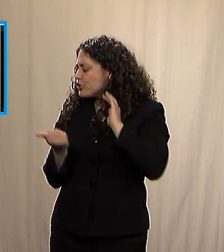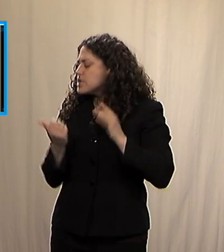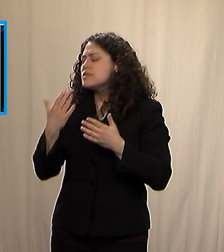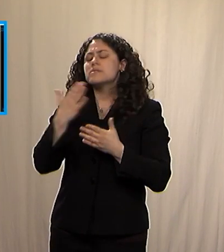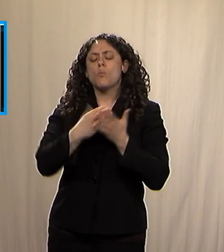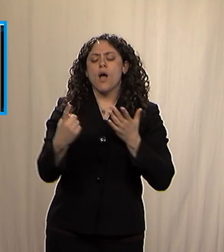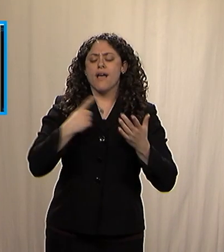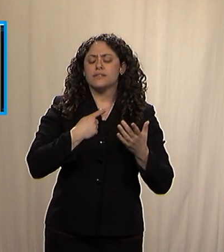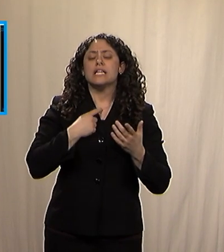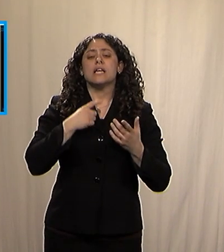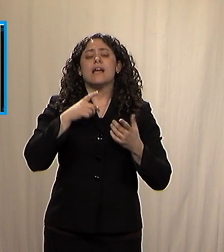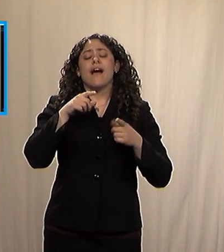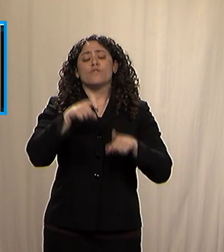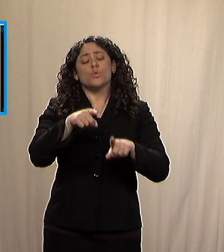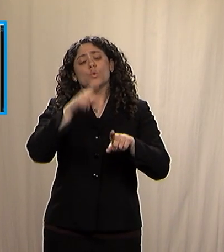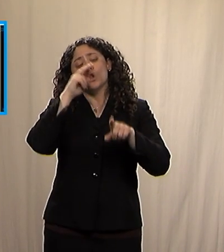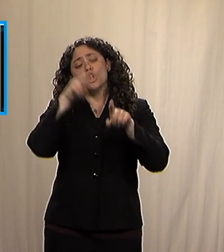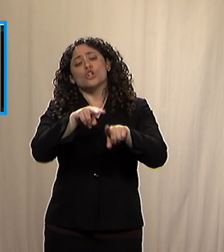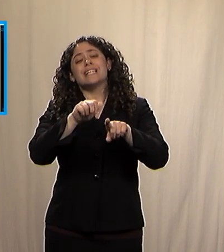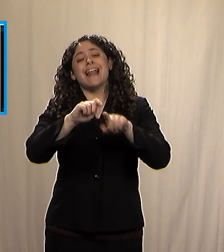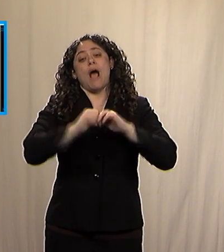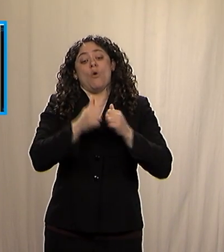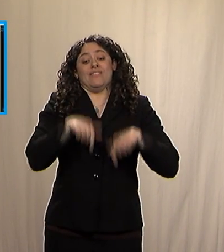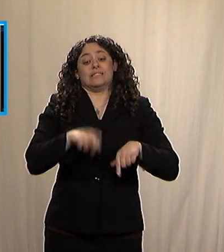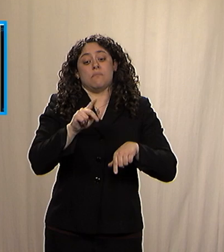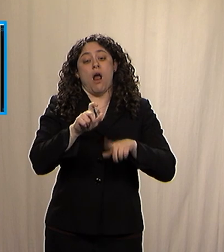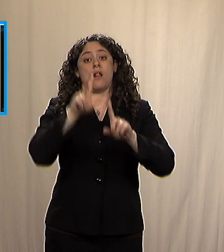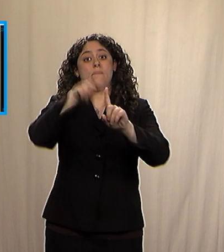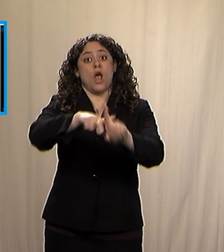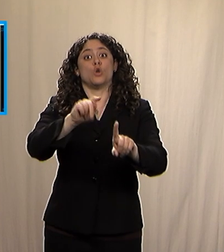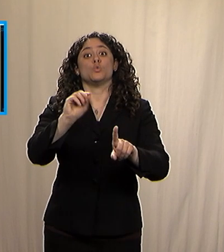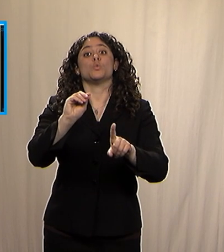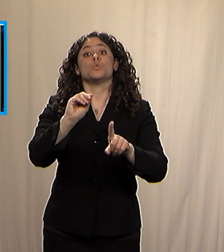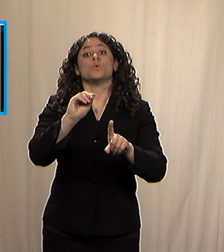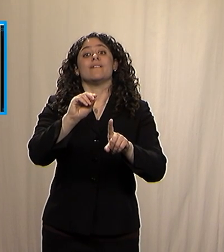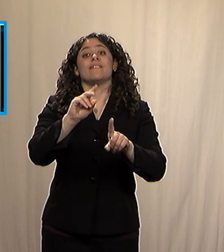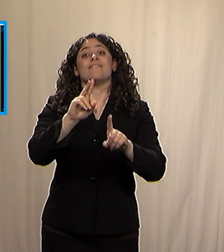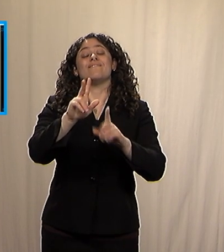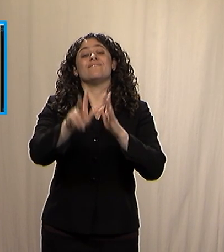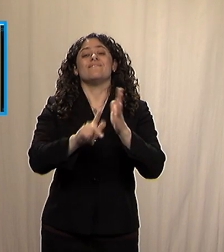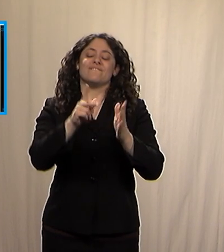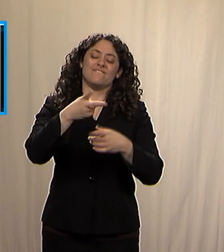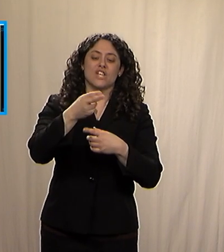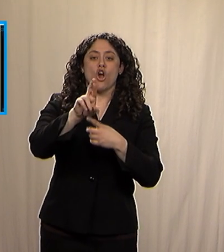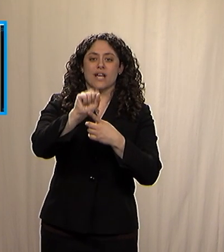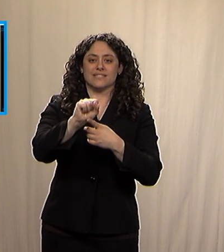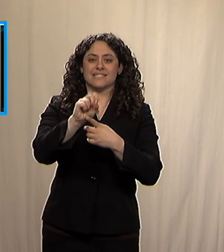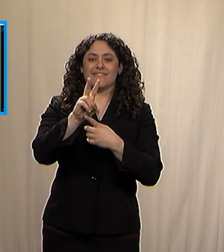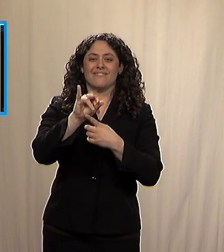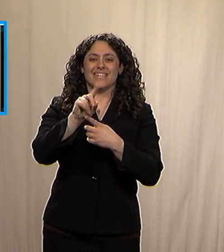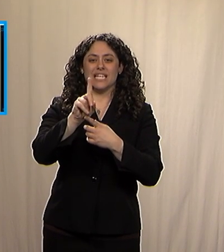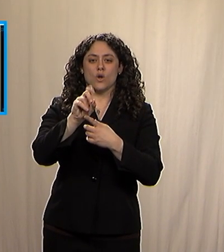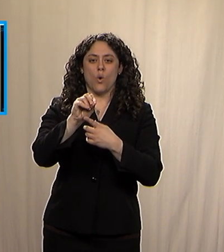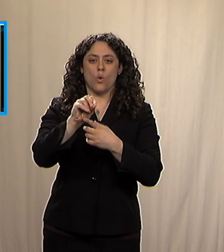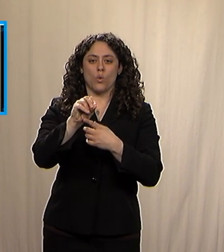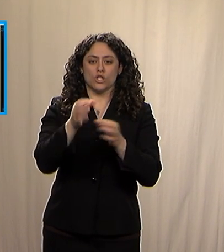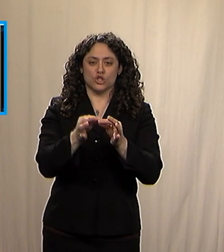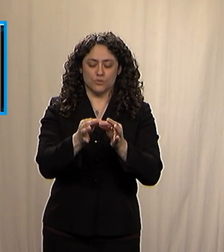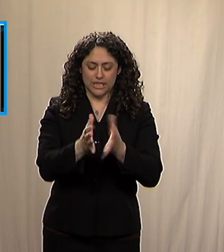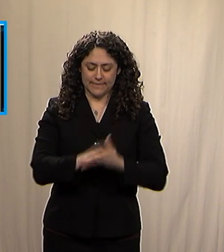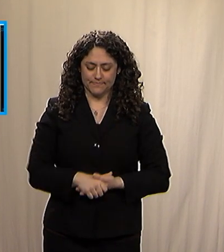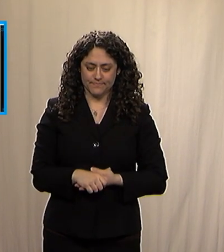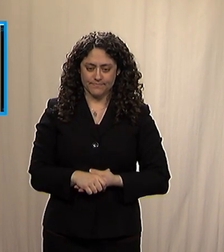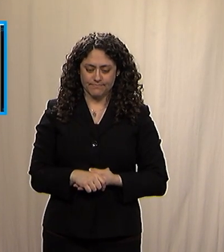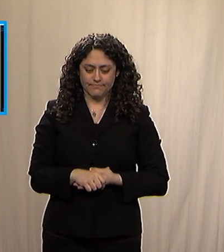at how this model applies to video interpreting?